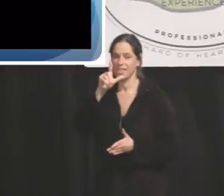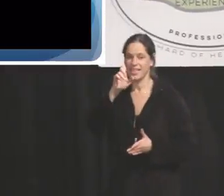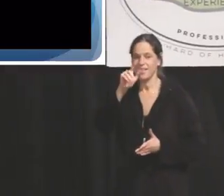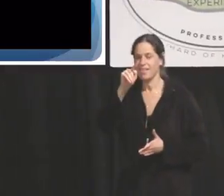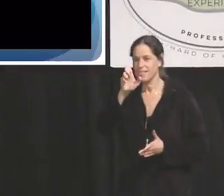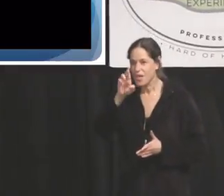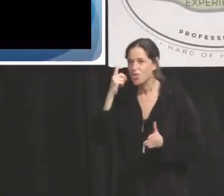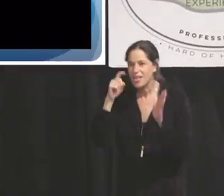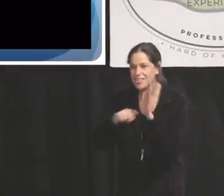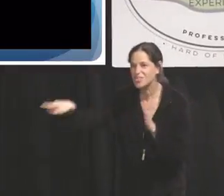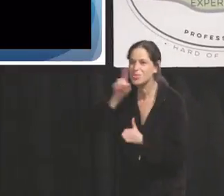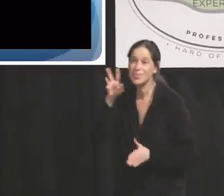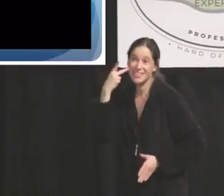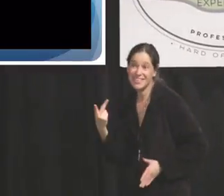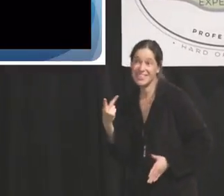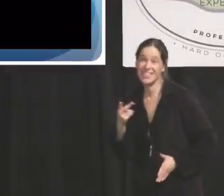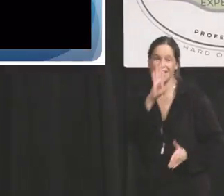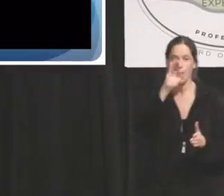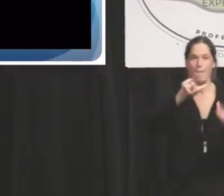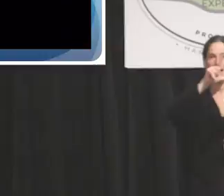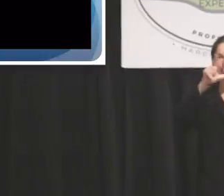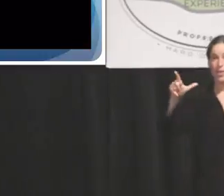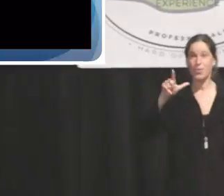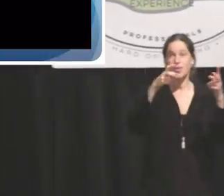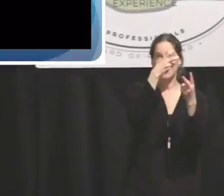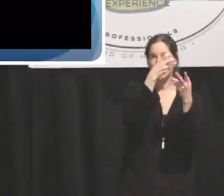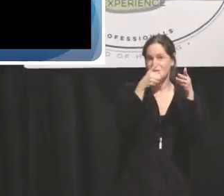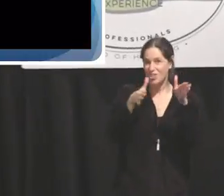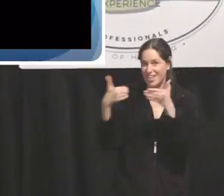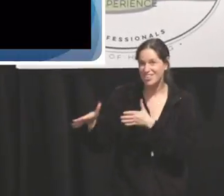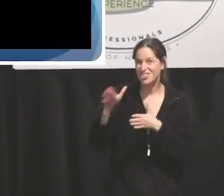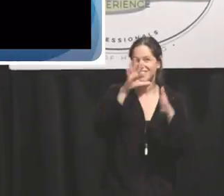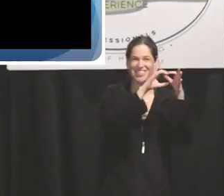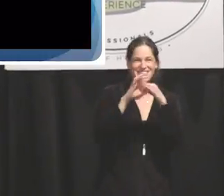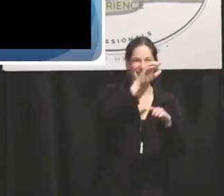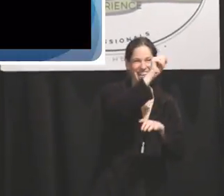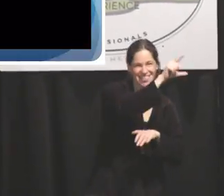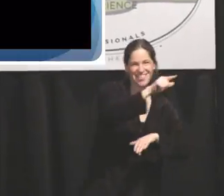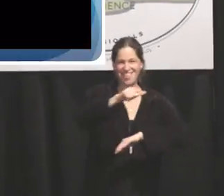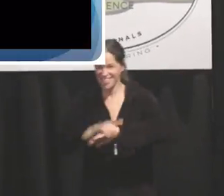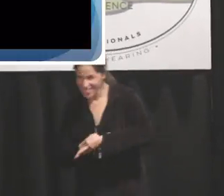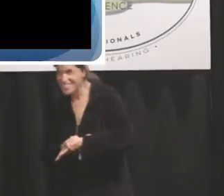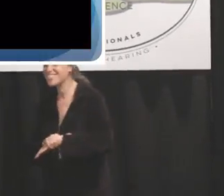this is letter recognition activities. And bilingual strategies in place.